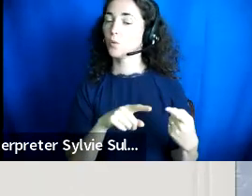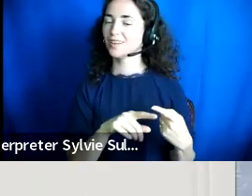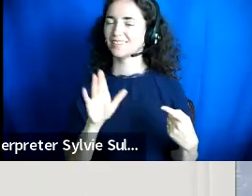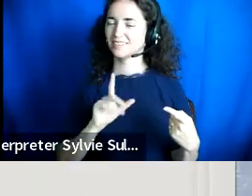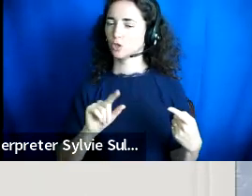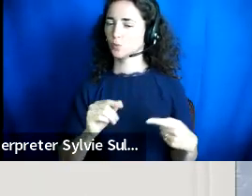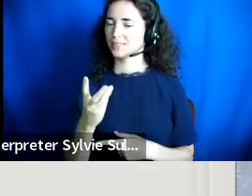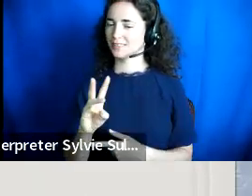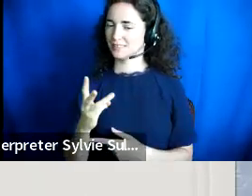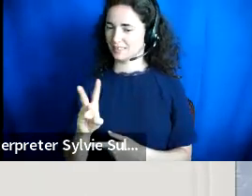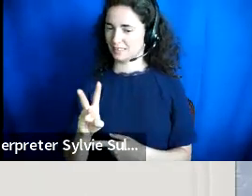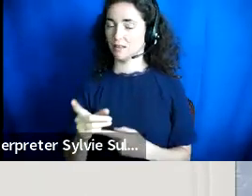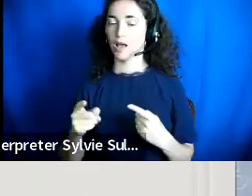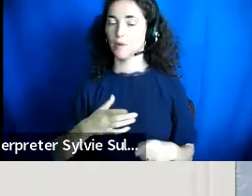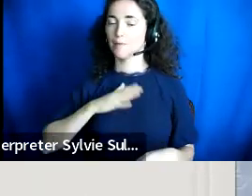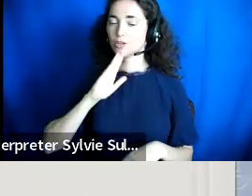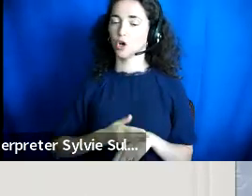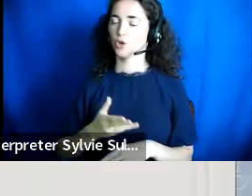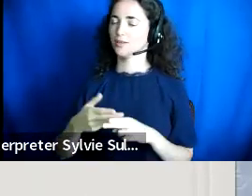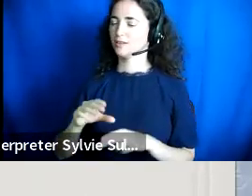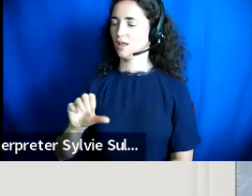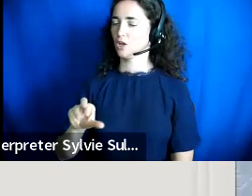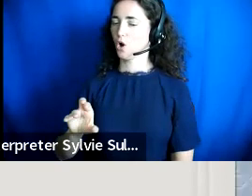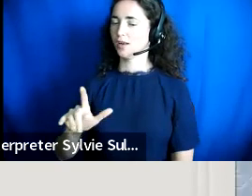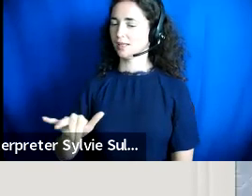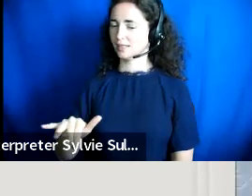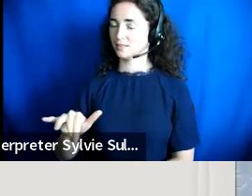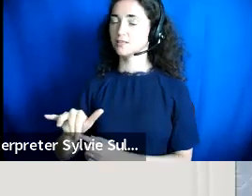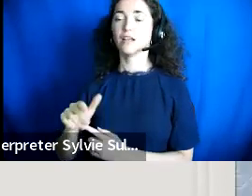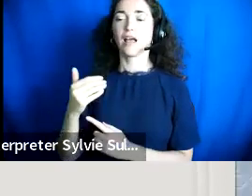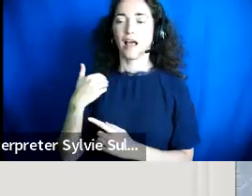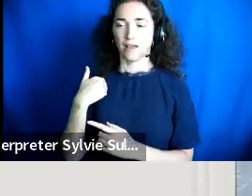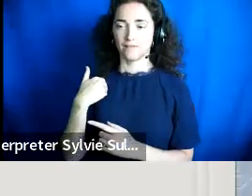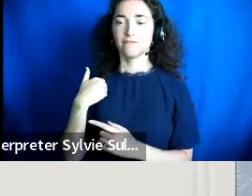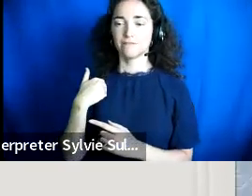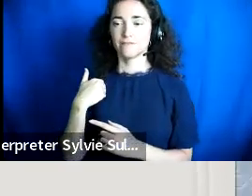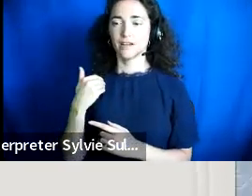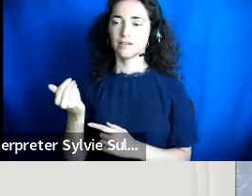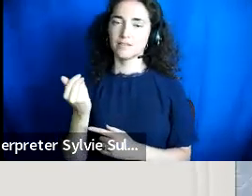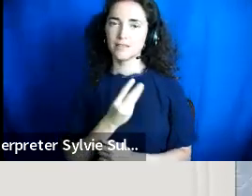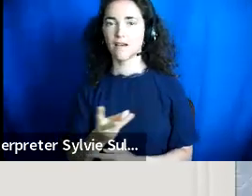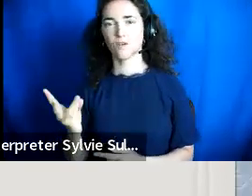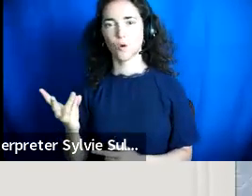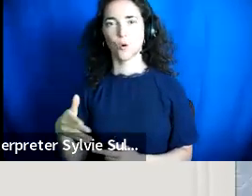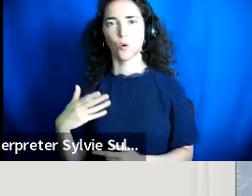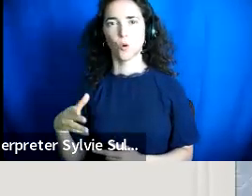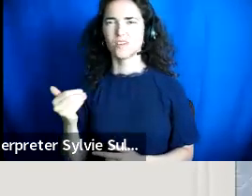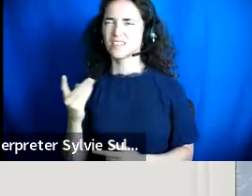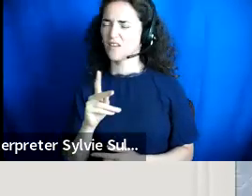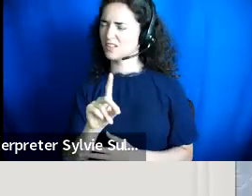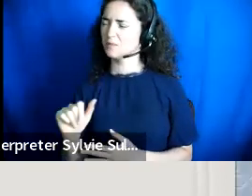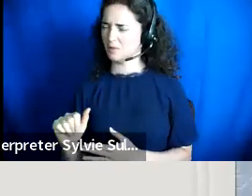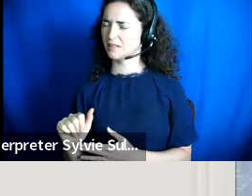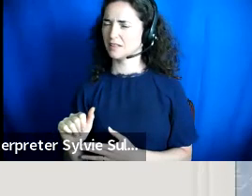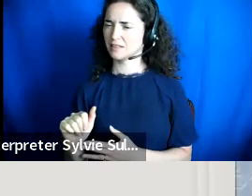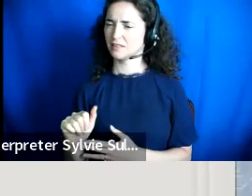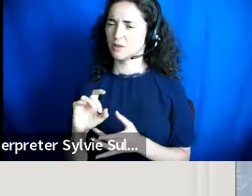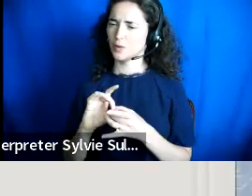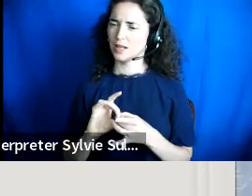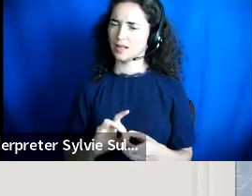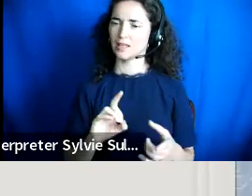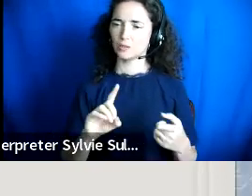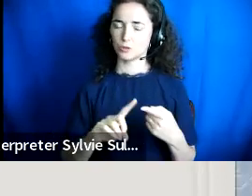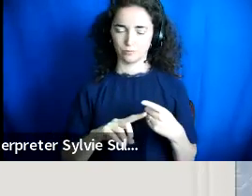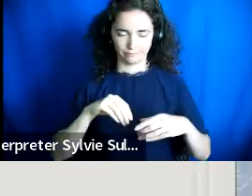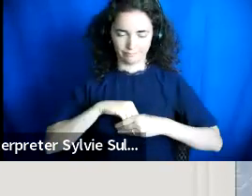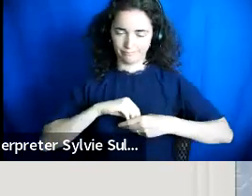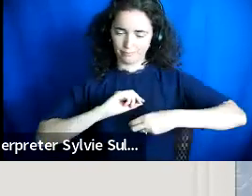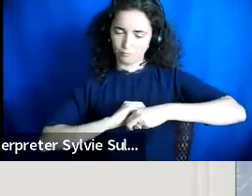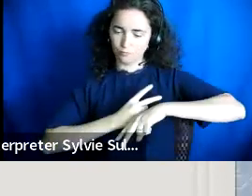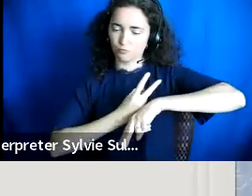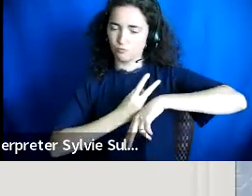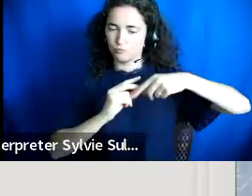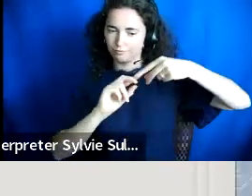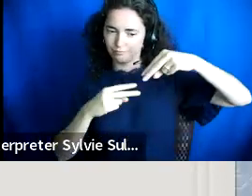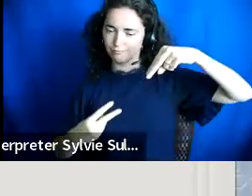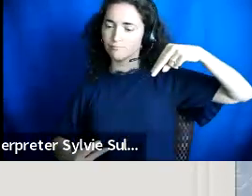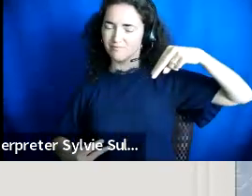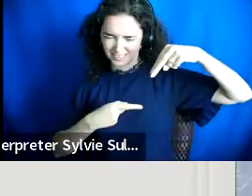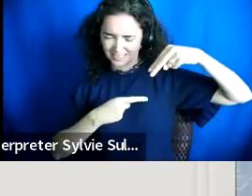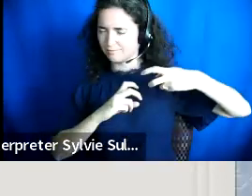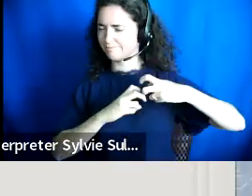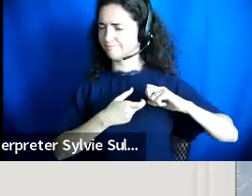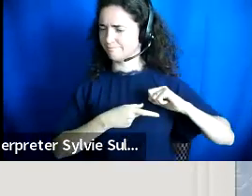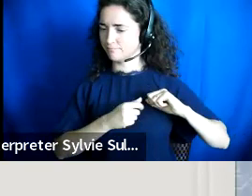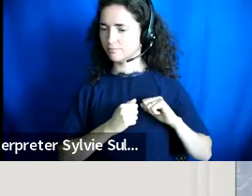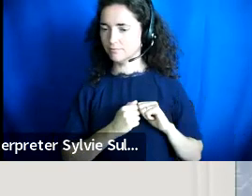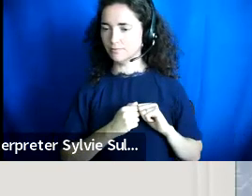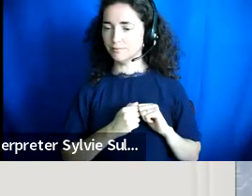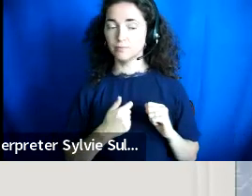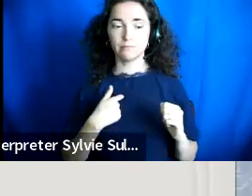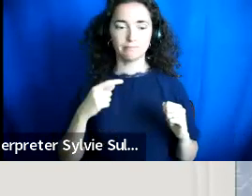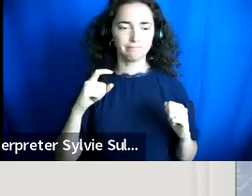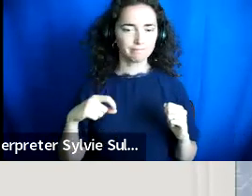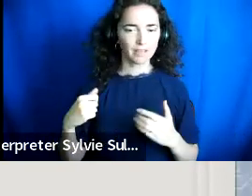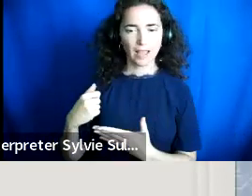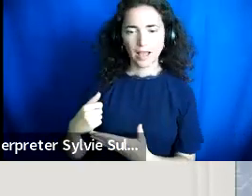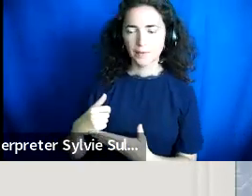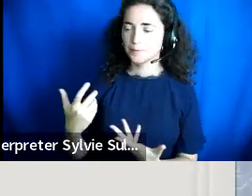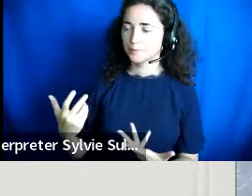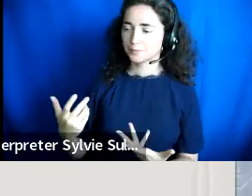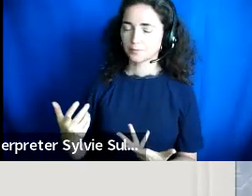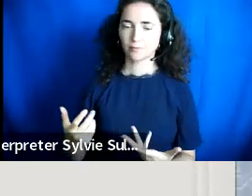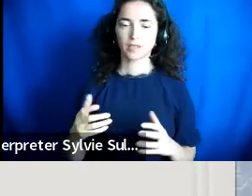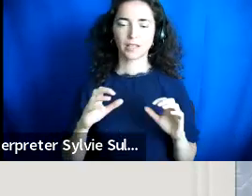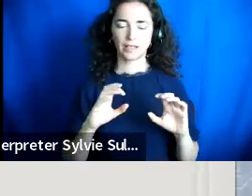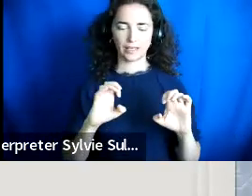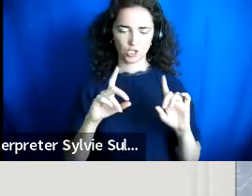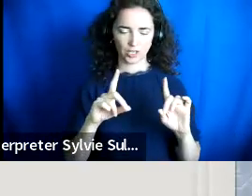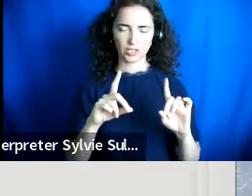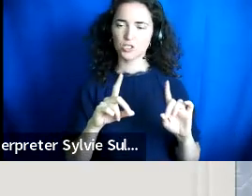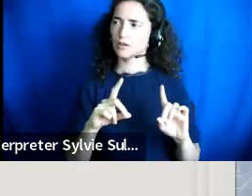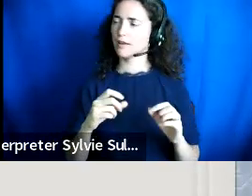My daughter Carly has several disabilities related to a genetic defect, and I really needed some assistance with educational advocacy for her.